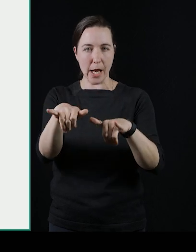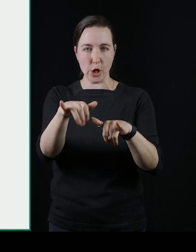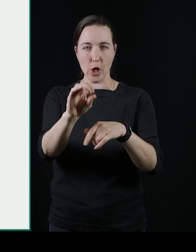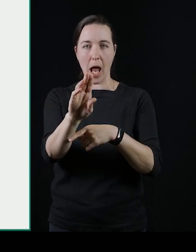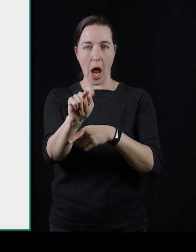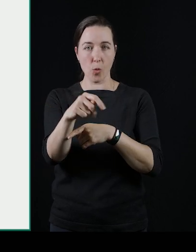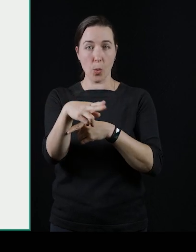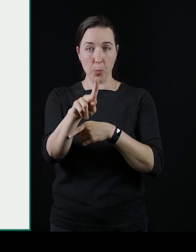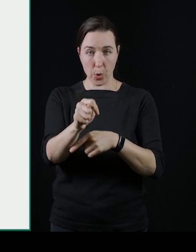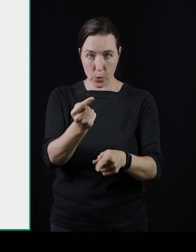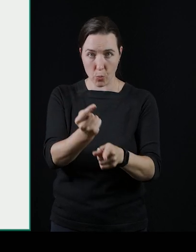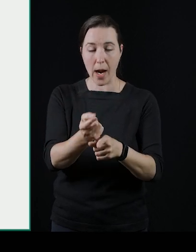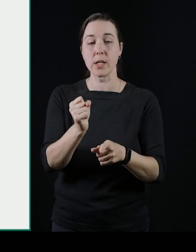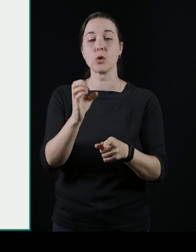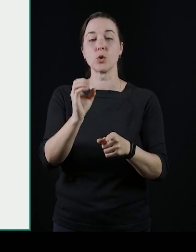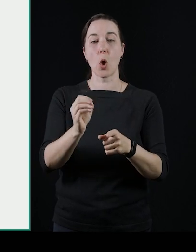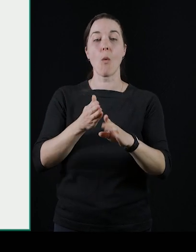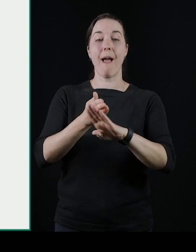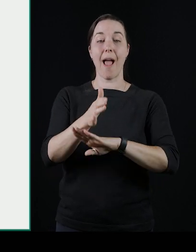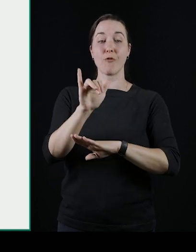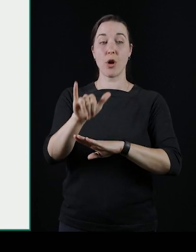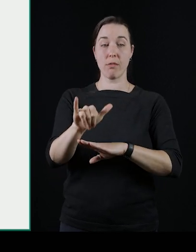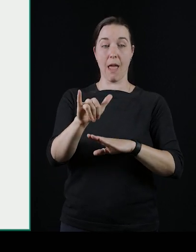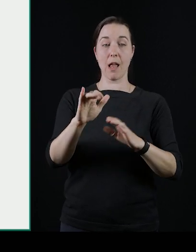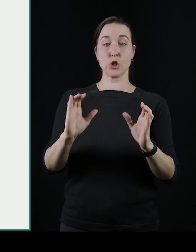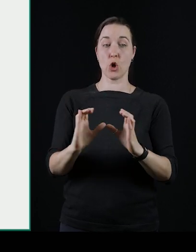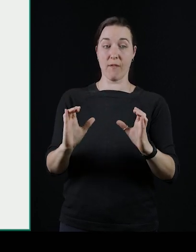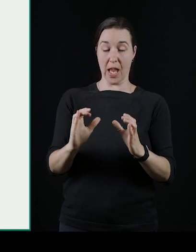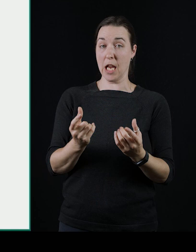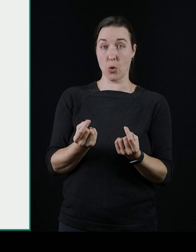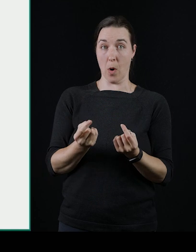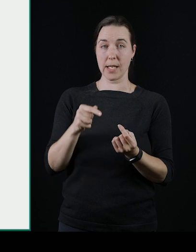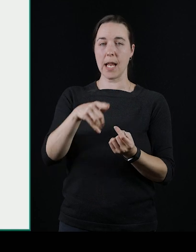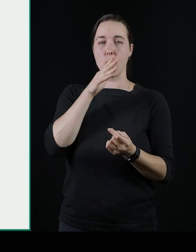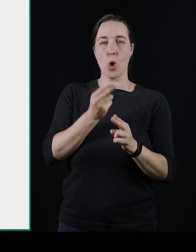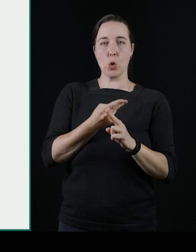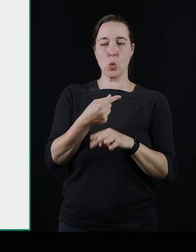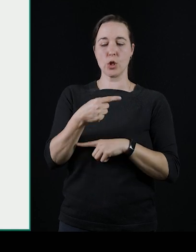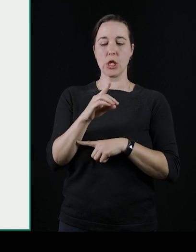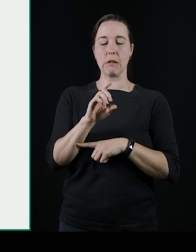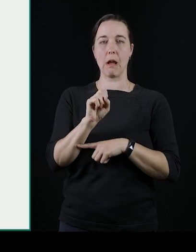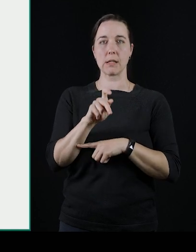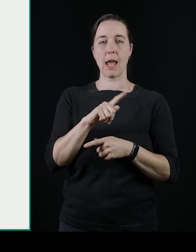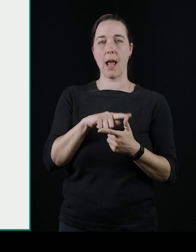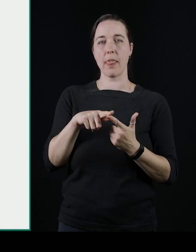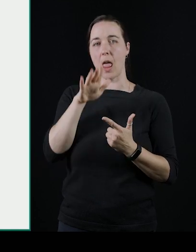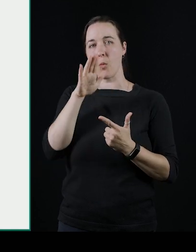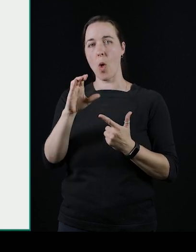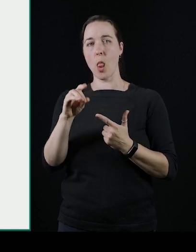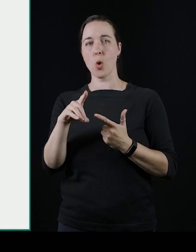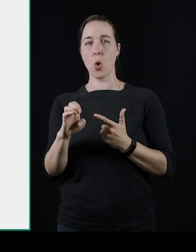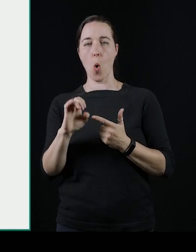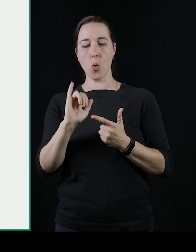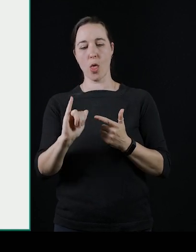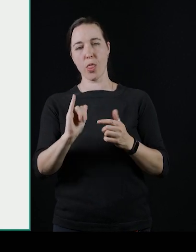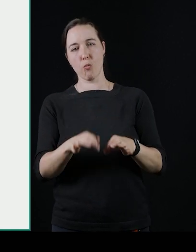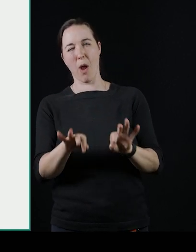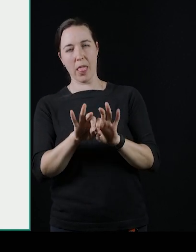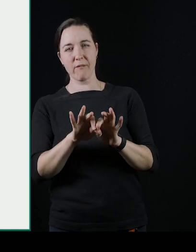So our .net core core console application basically what it does is it will use GSDK and it will call the relevant GSDK methods